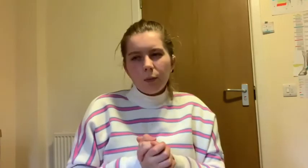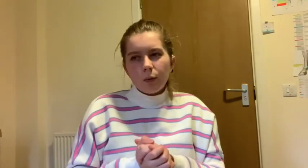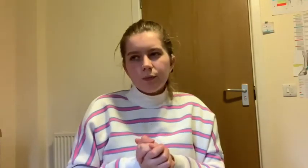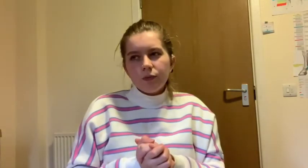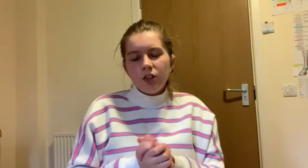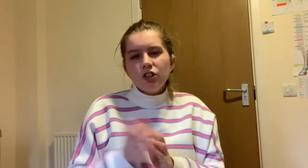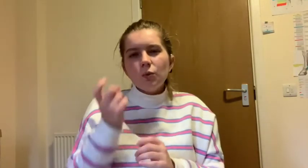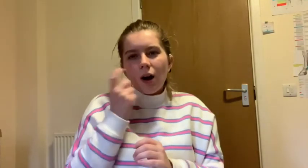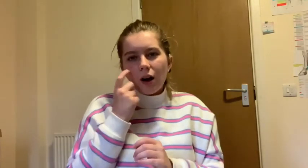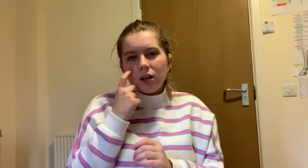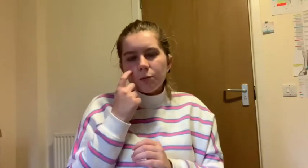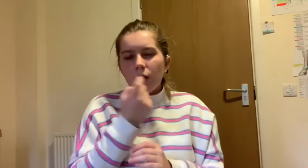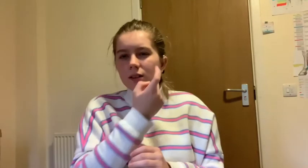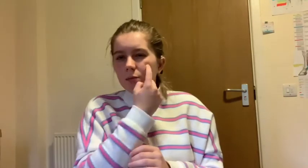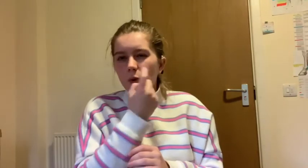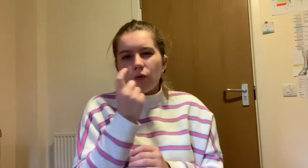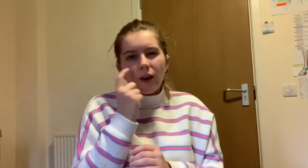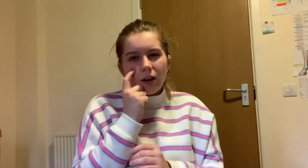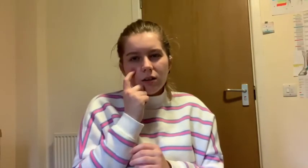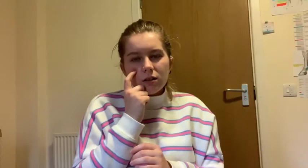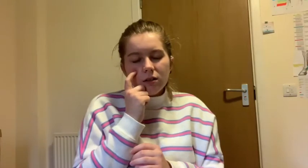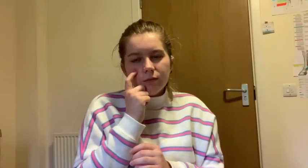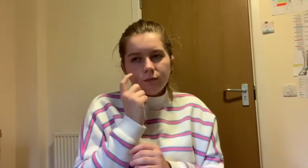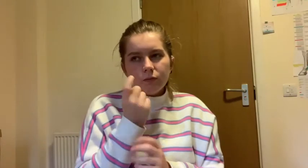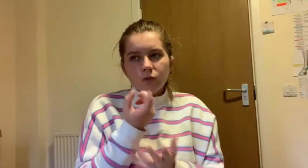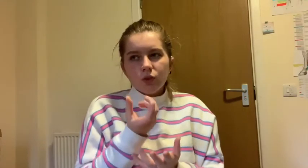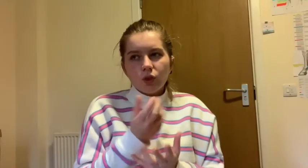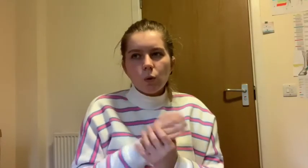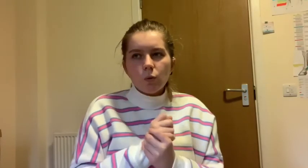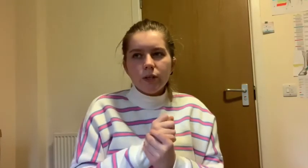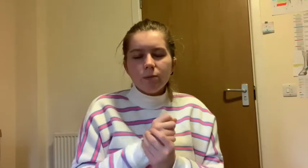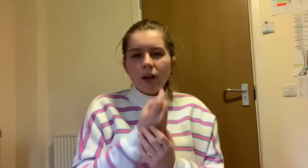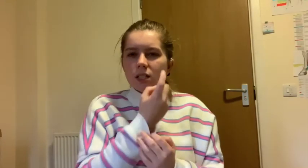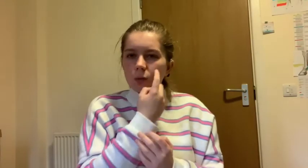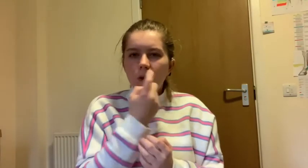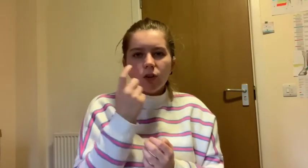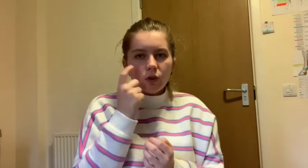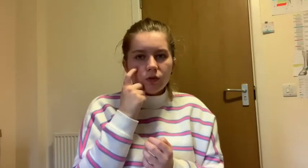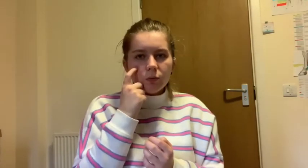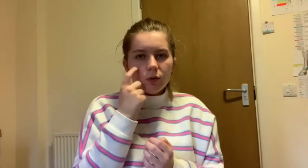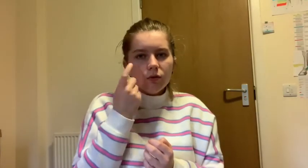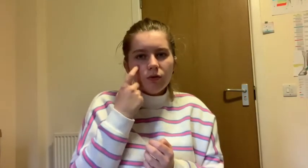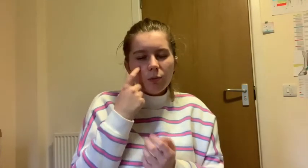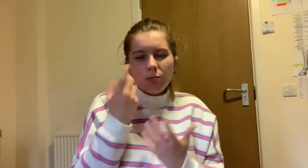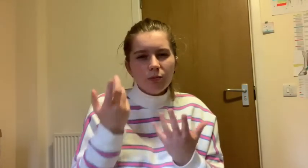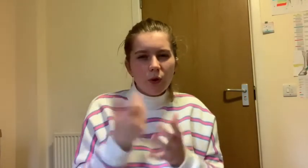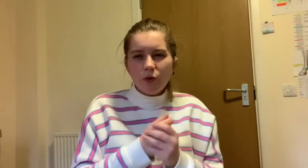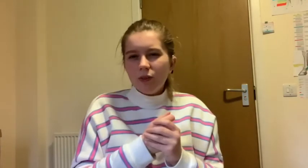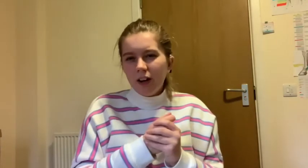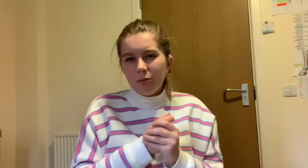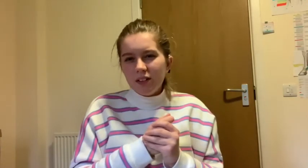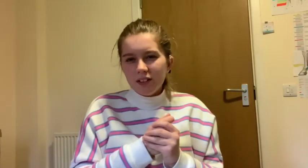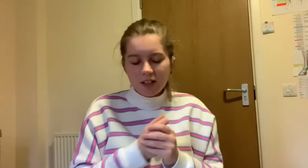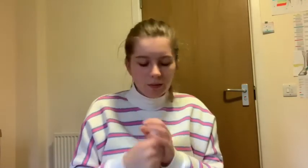But you can do "eyes" I did eyes for both of my eyes so it depends what you're comfortable with, they both kind of mean the same.